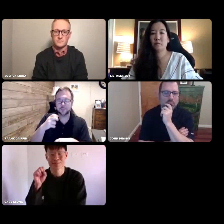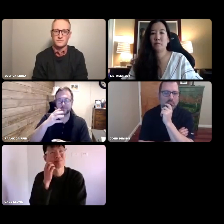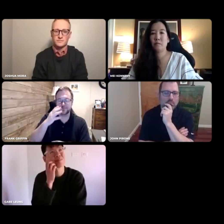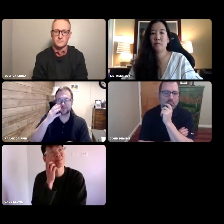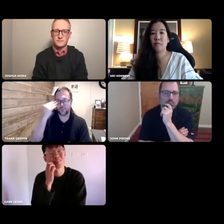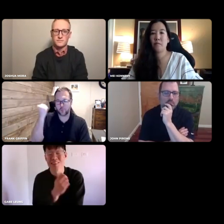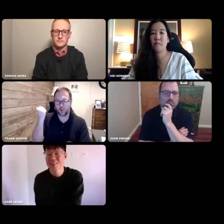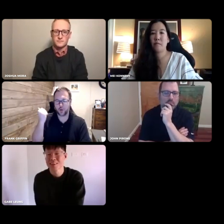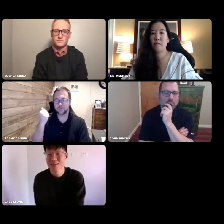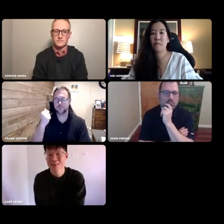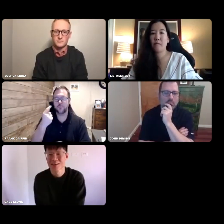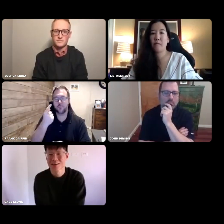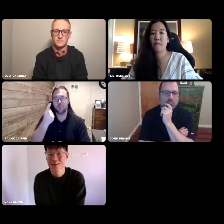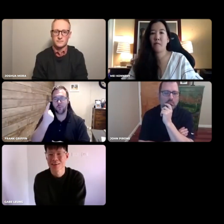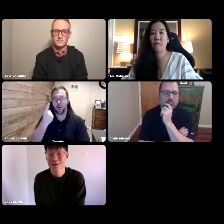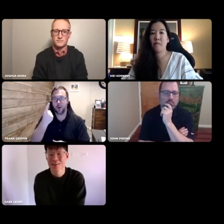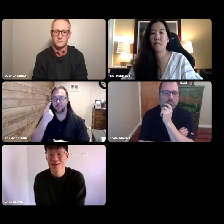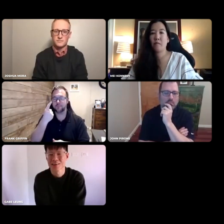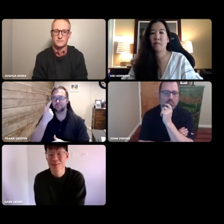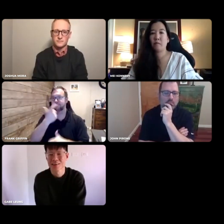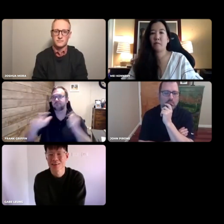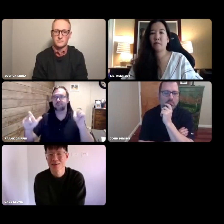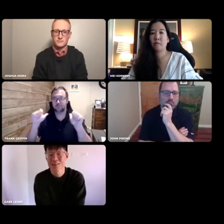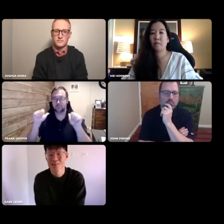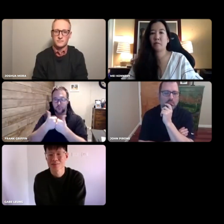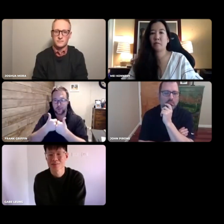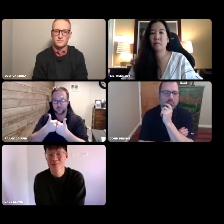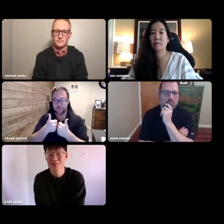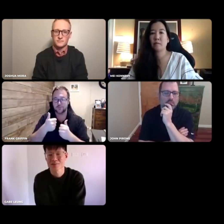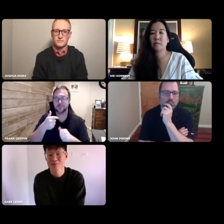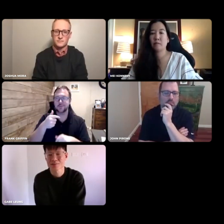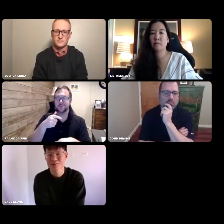It's tough.